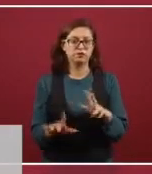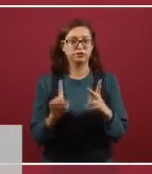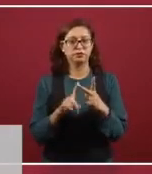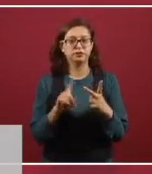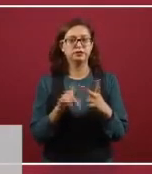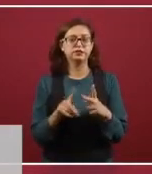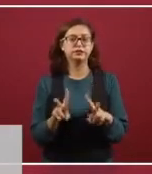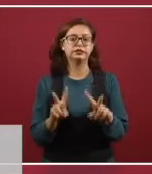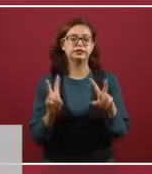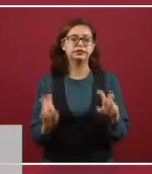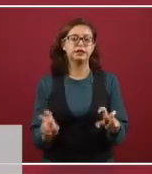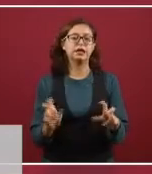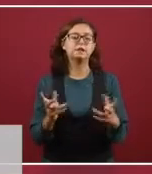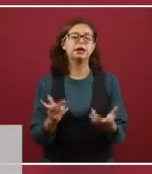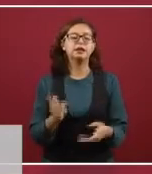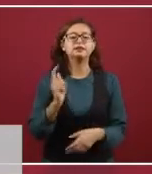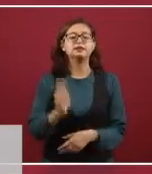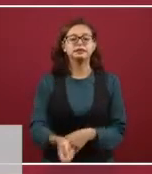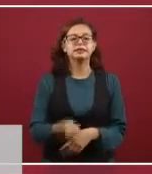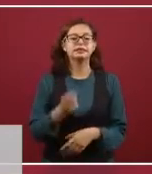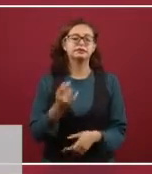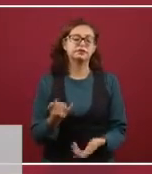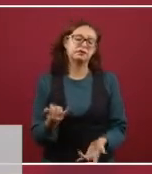age is a state of mind, not a biological issue